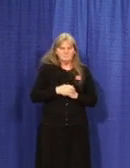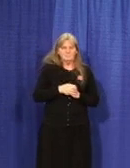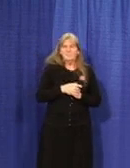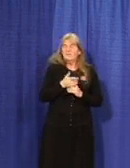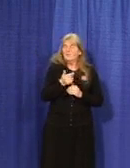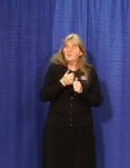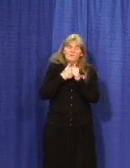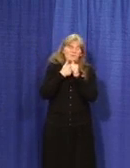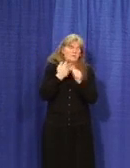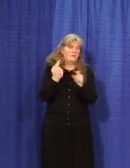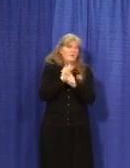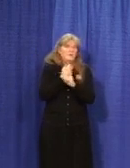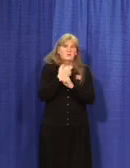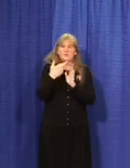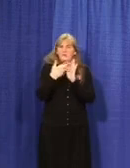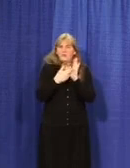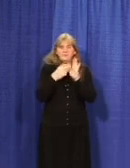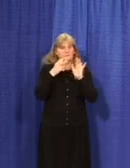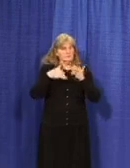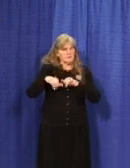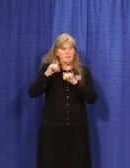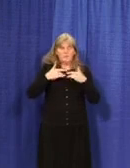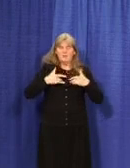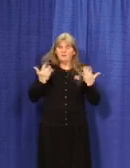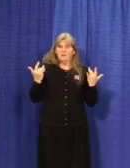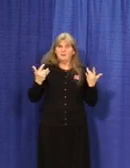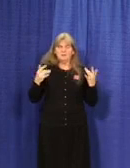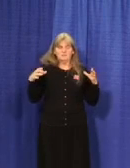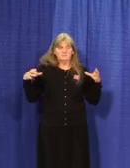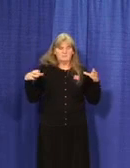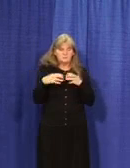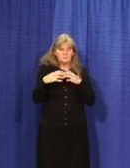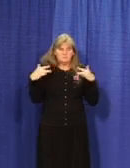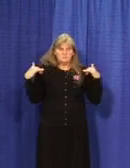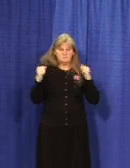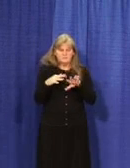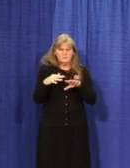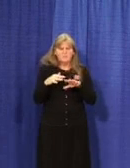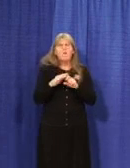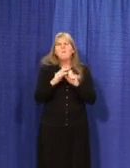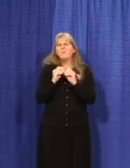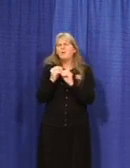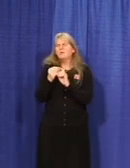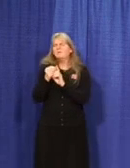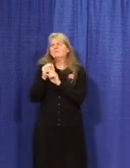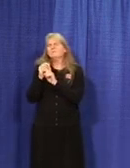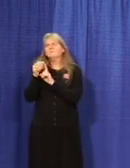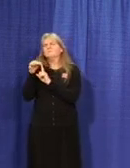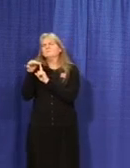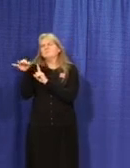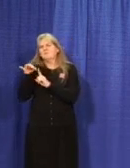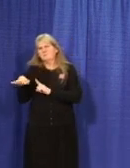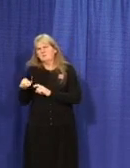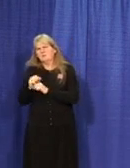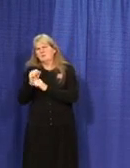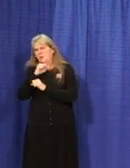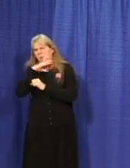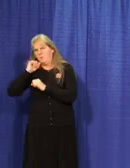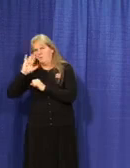these events. And I will come back specifically to Halloween parties in a few moments.